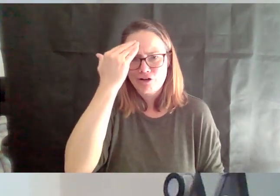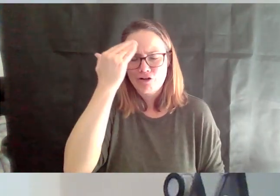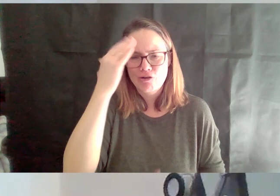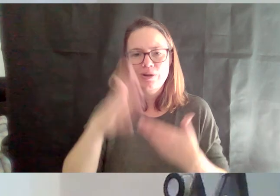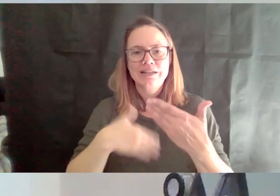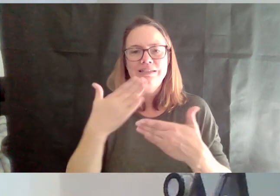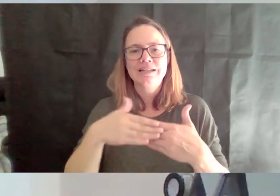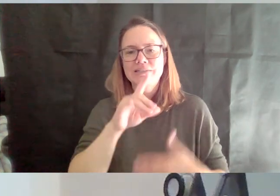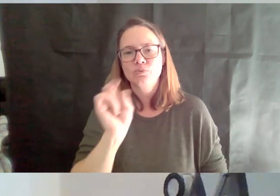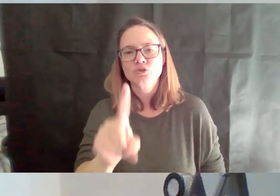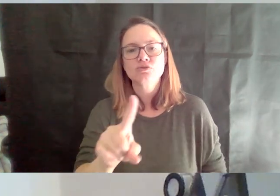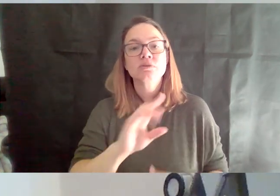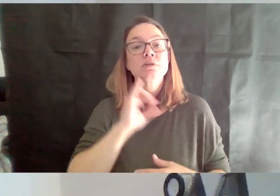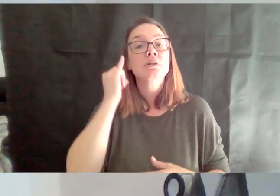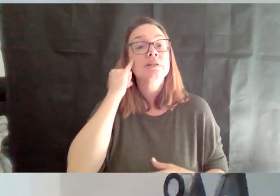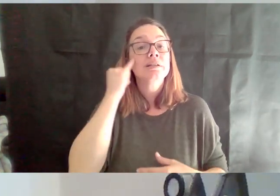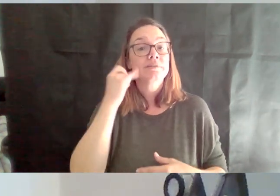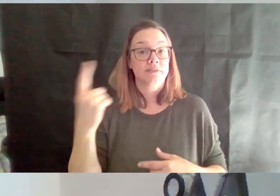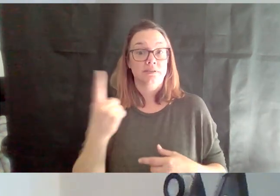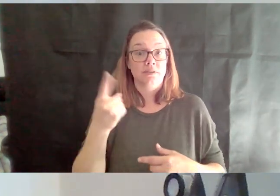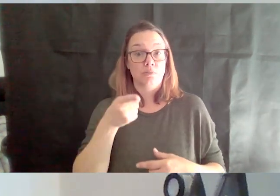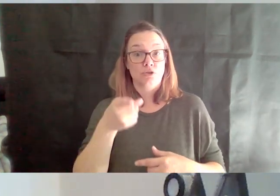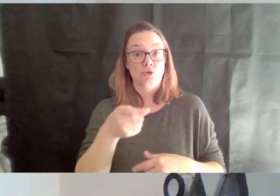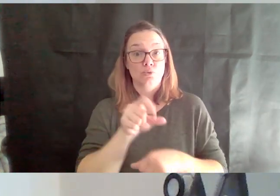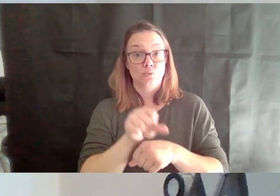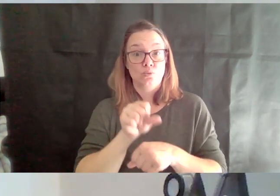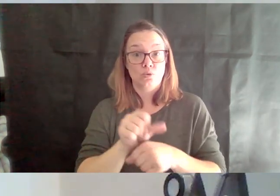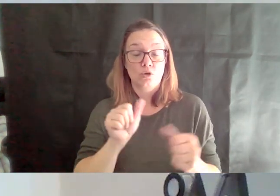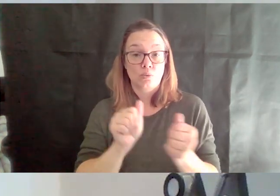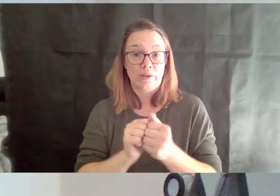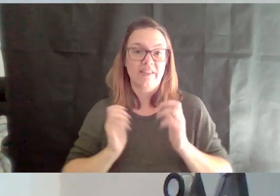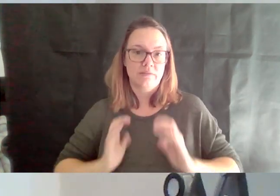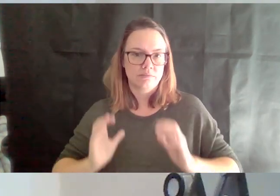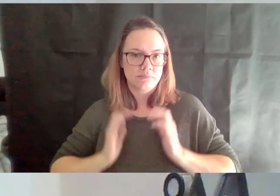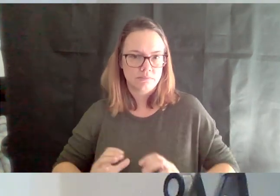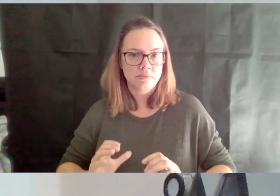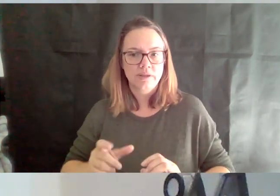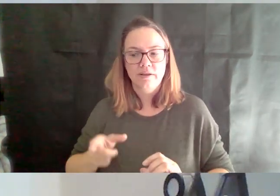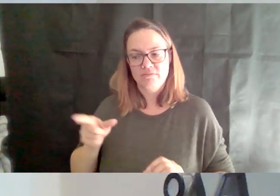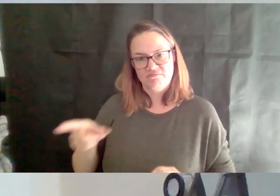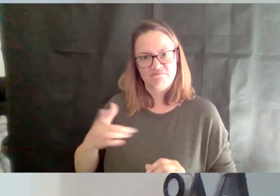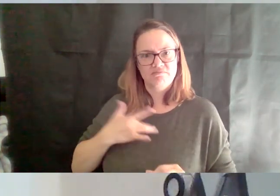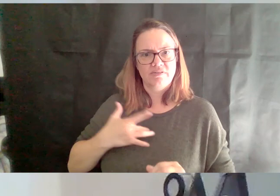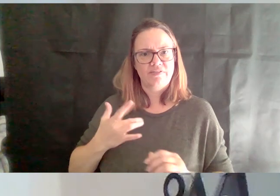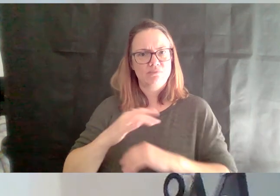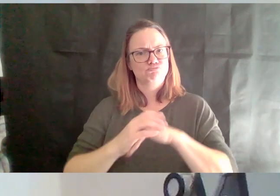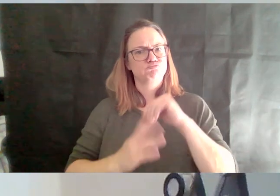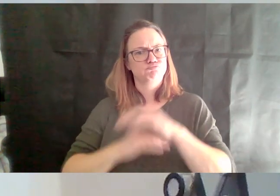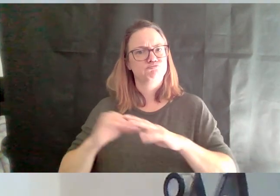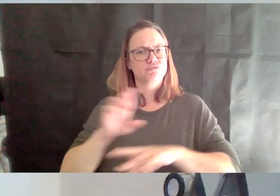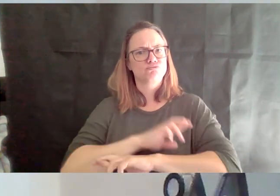Next question is, when somebody you work with-- so somebody that we serve-- feels ready to direct their own finances, how do they do that?